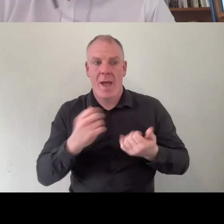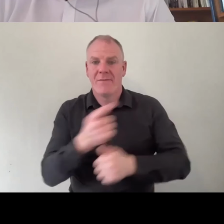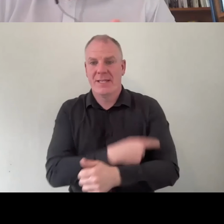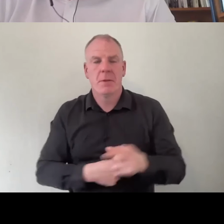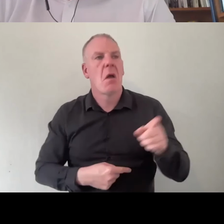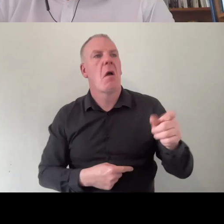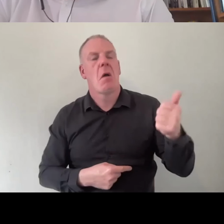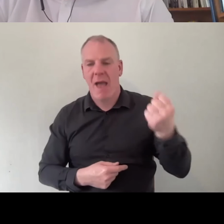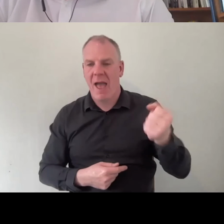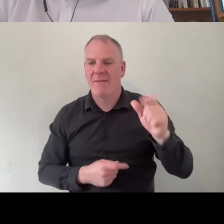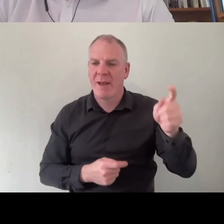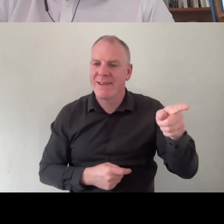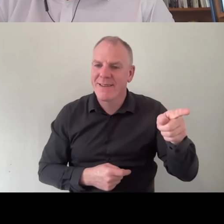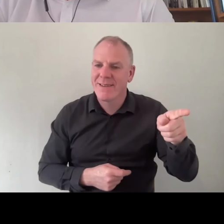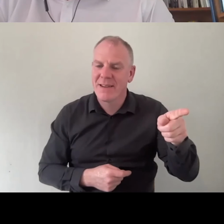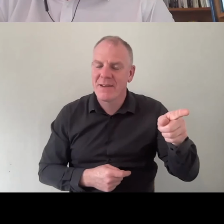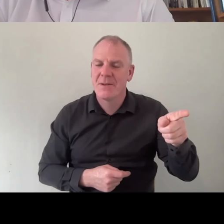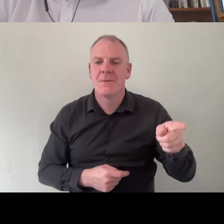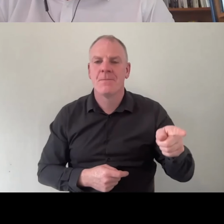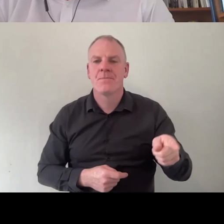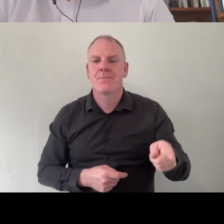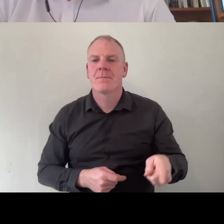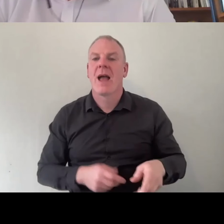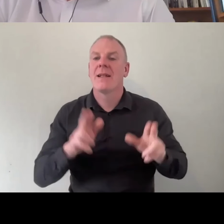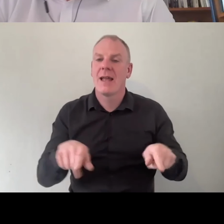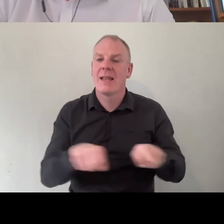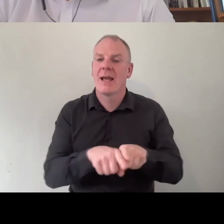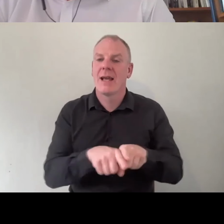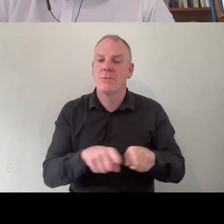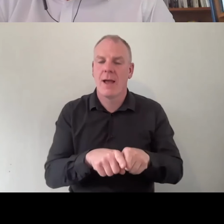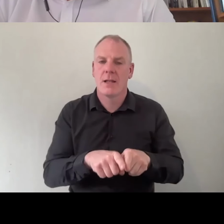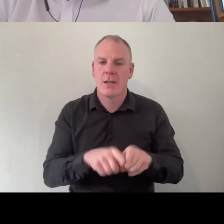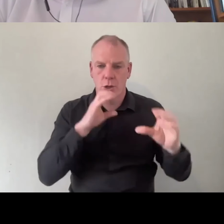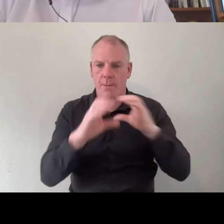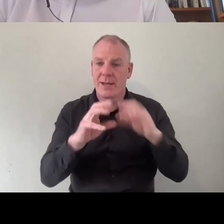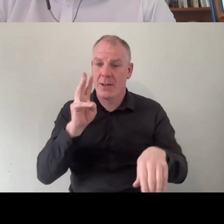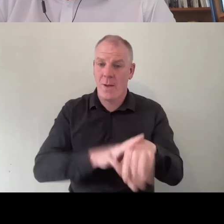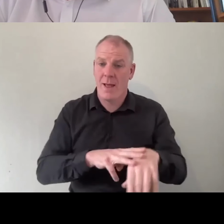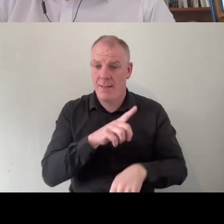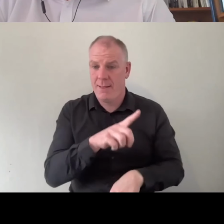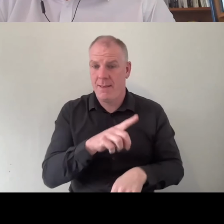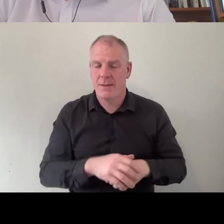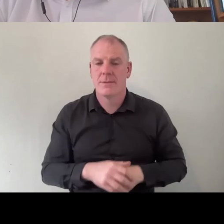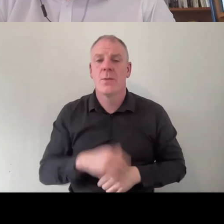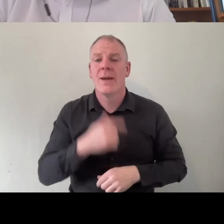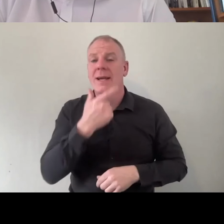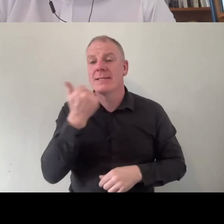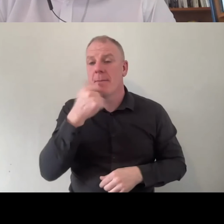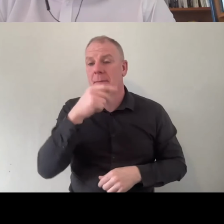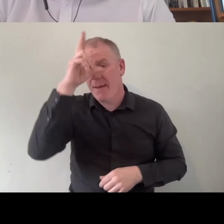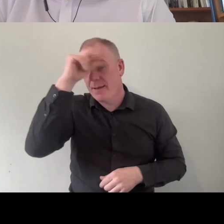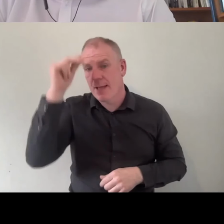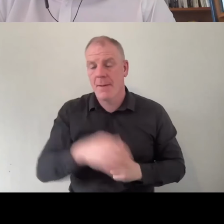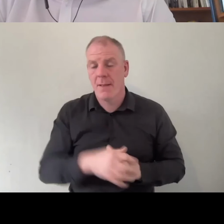and they're also going to be able to effectively communicate and so on. So, a simple example of putting a requirement